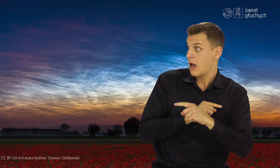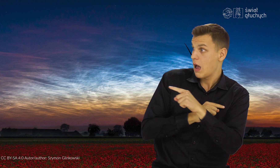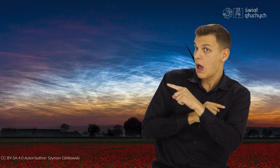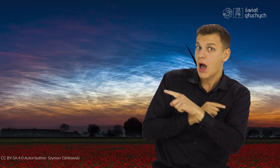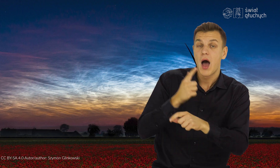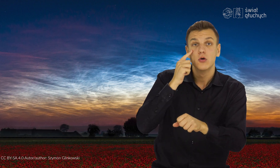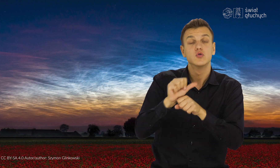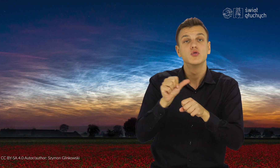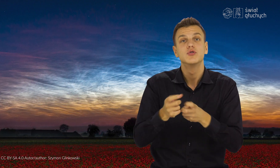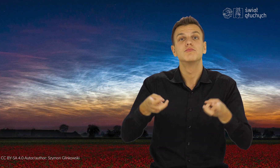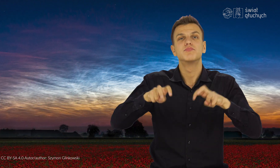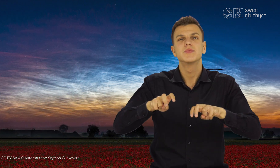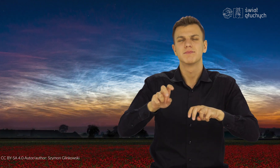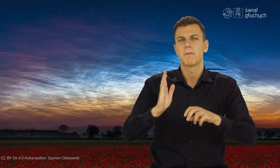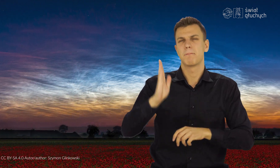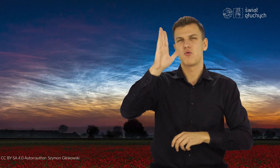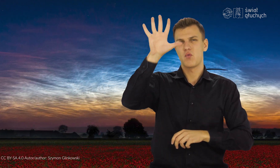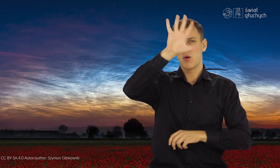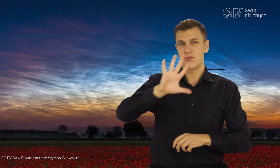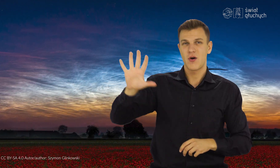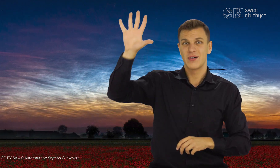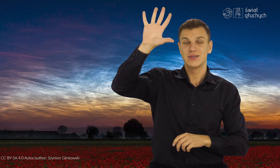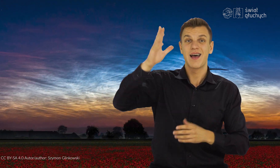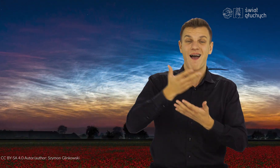And these form in the polar regions,